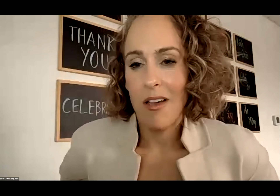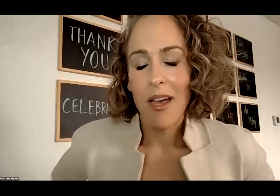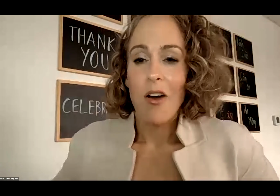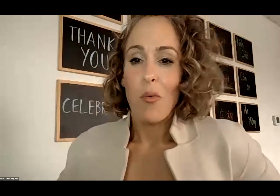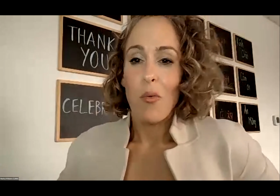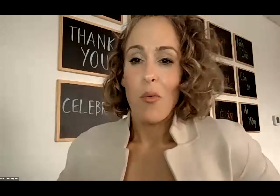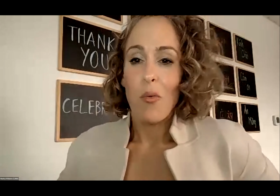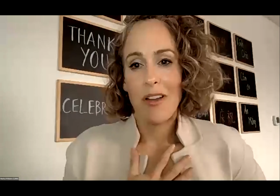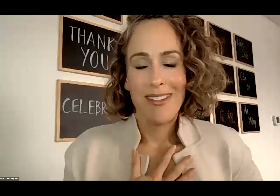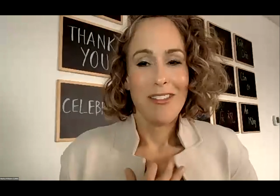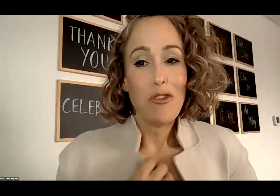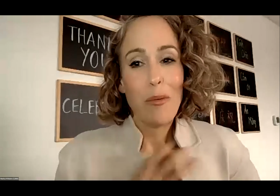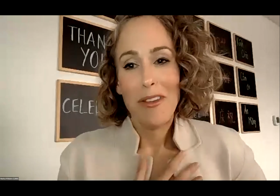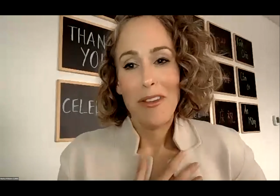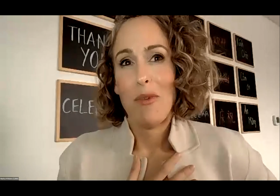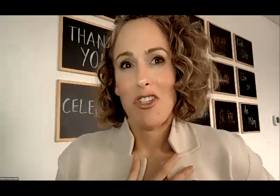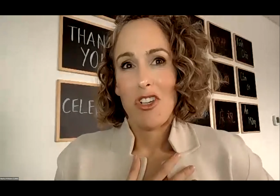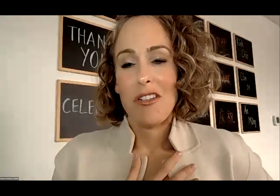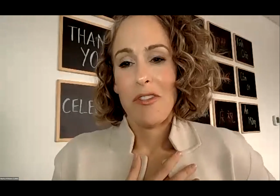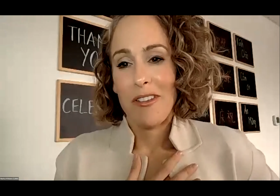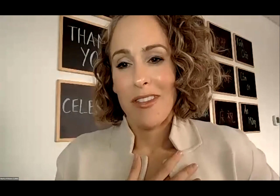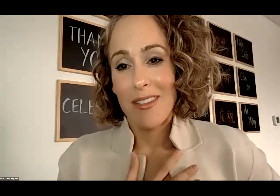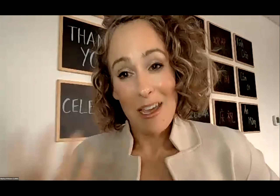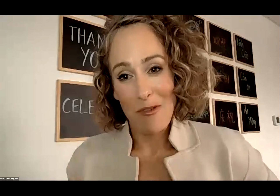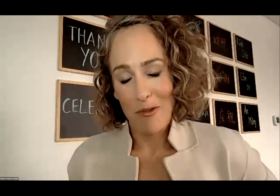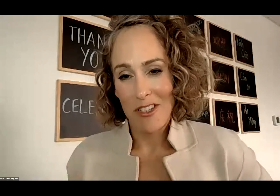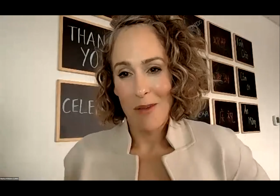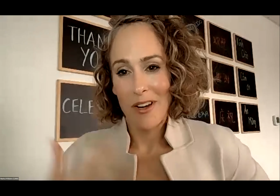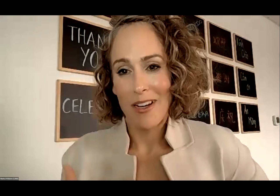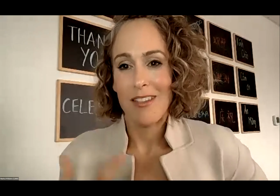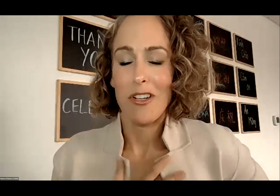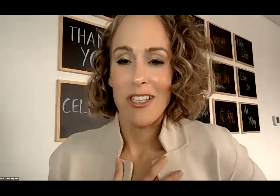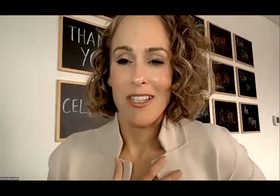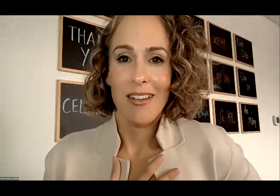We just wanted to, normally we would charge for this type of workshop when it's in person.